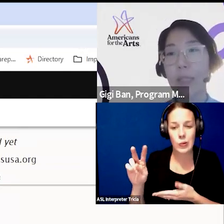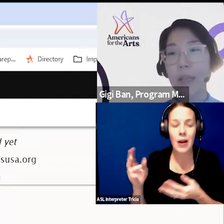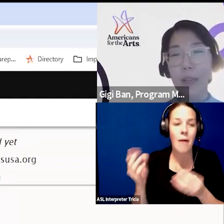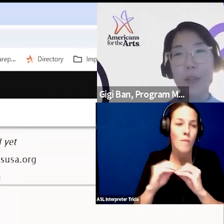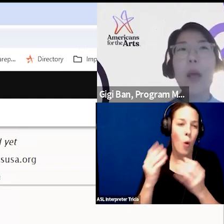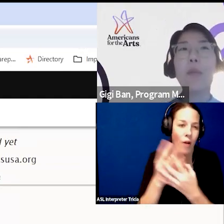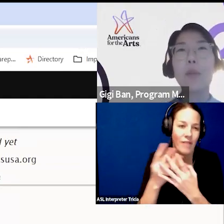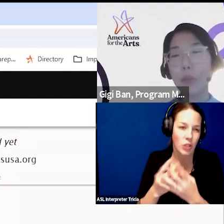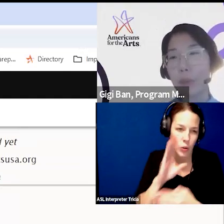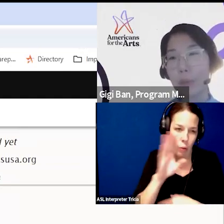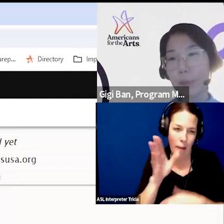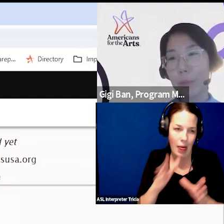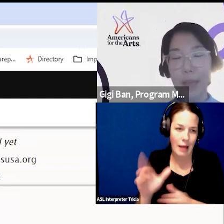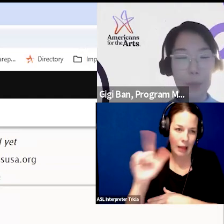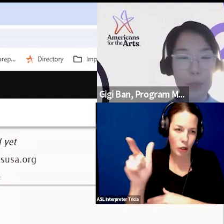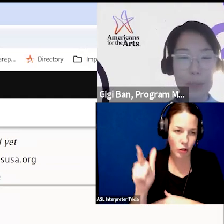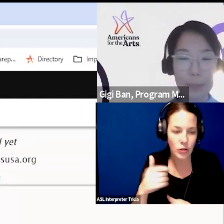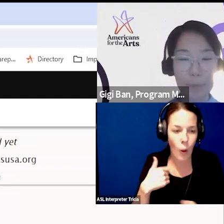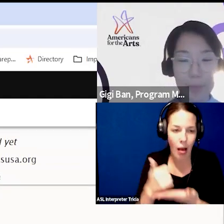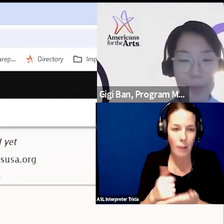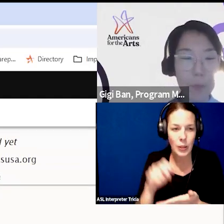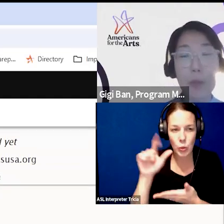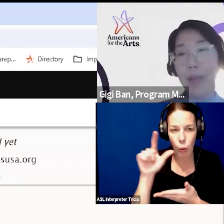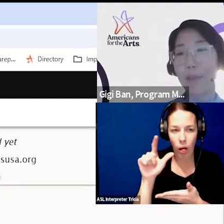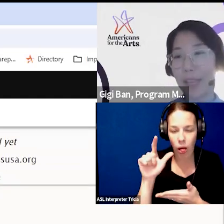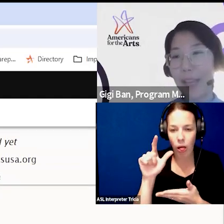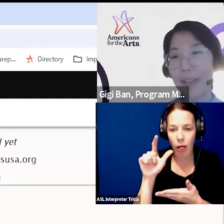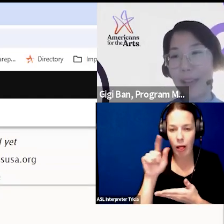So it's to help the tool be able to help you navigate